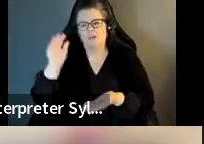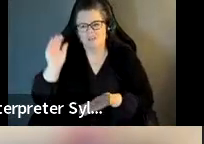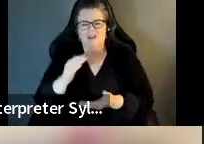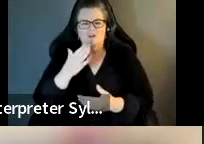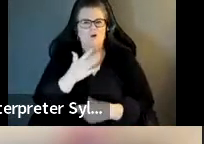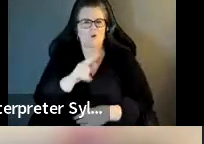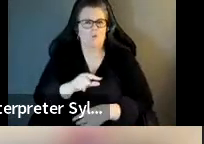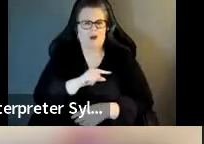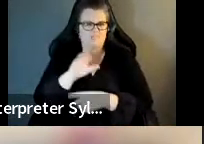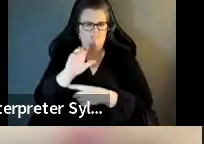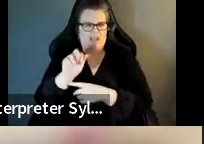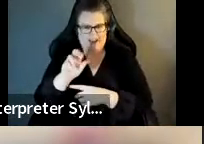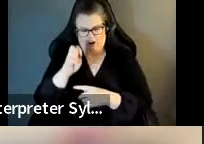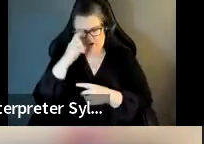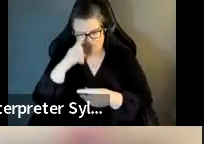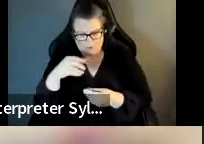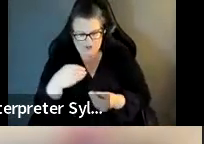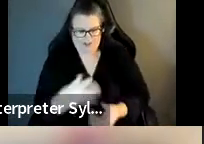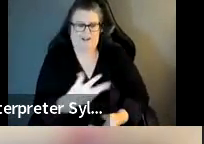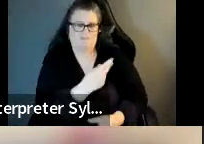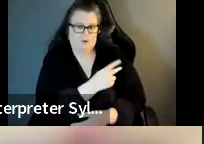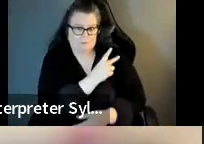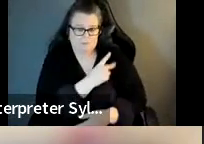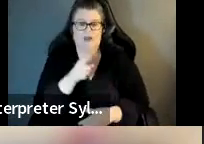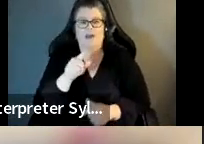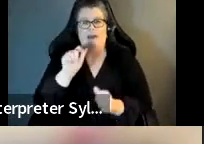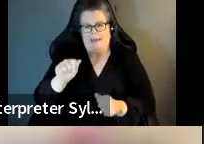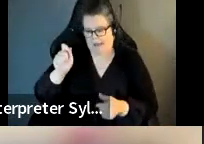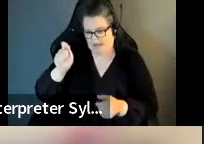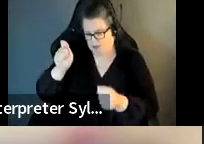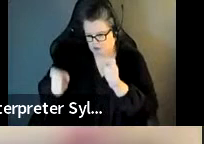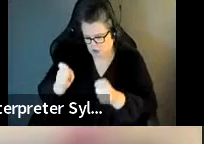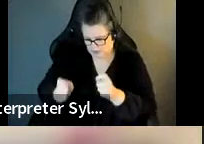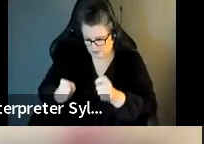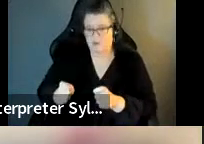Adjustments can be made in the breadth of the chair base to help lessen those losses.